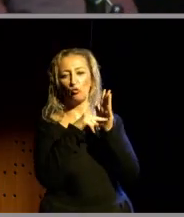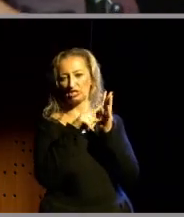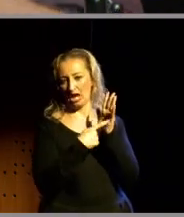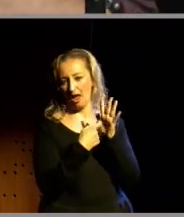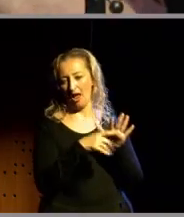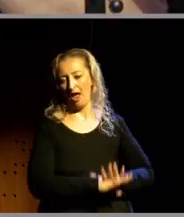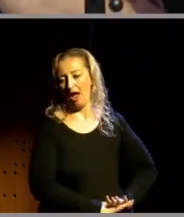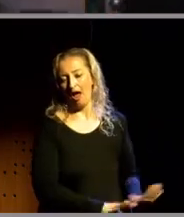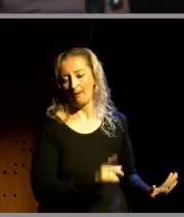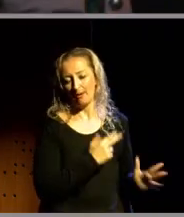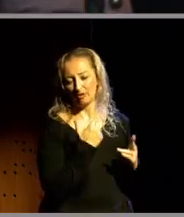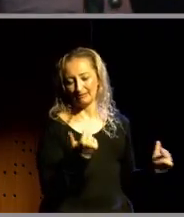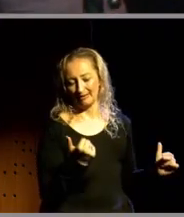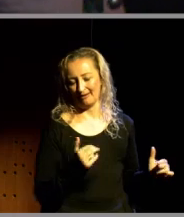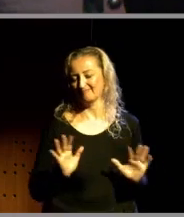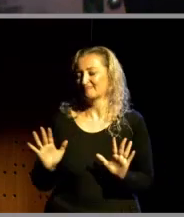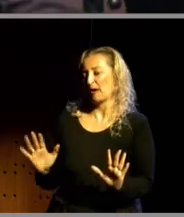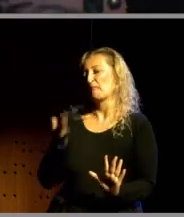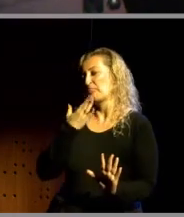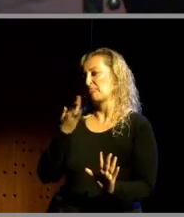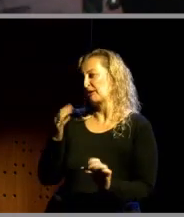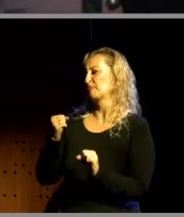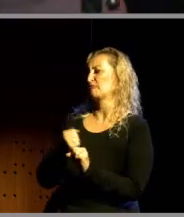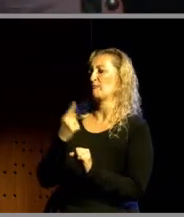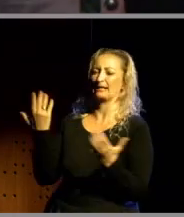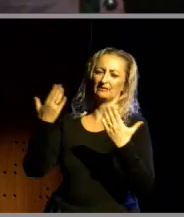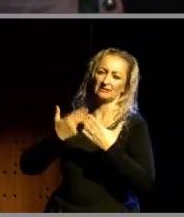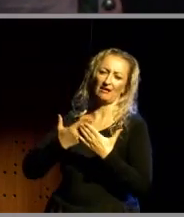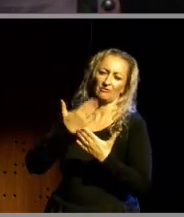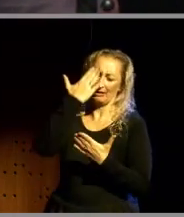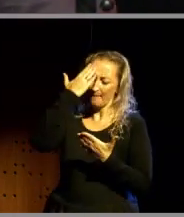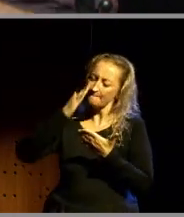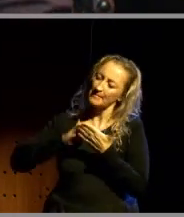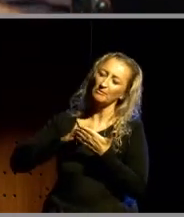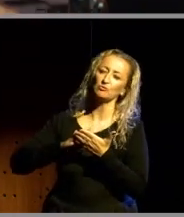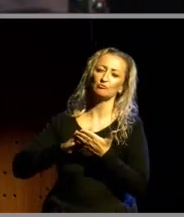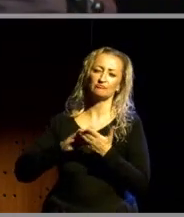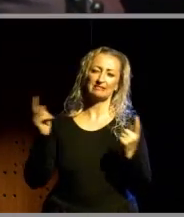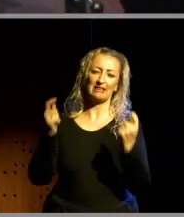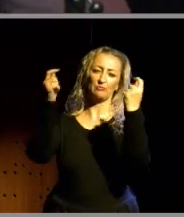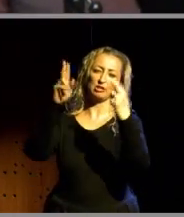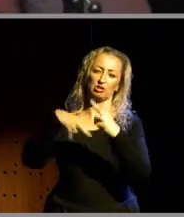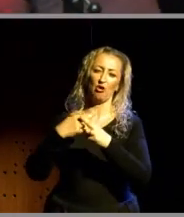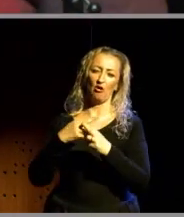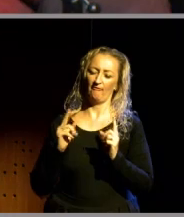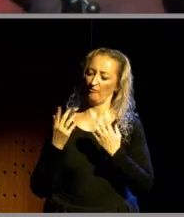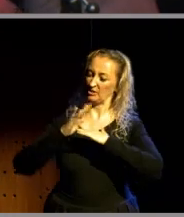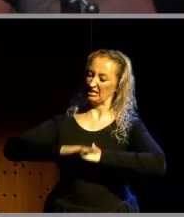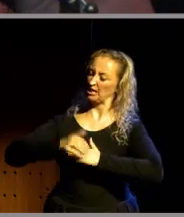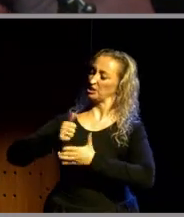a truly memorable celebration of First Nations arts and culture and, of course, achievements. Well, I didn't do it alone, Wesley,